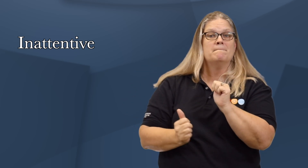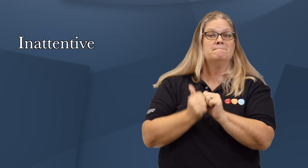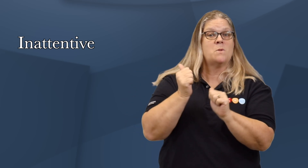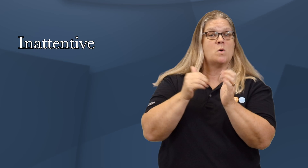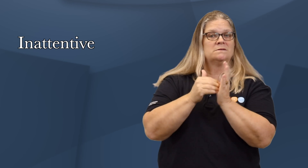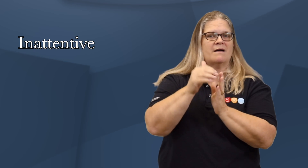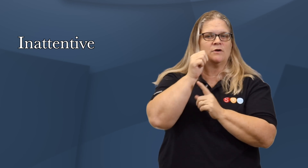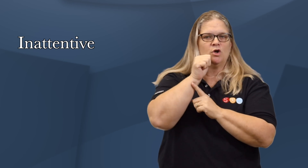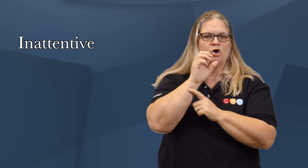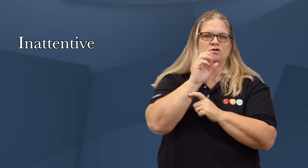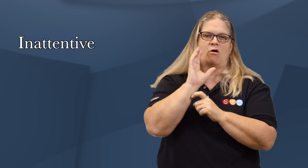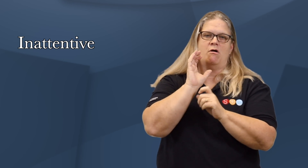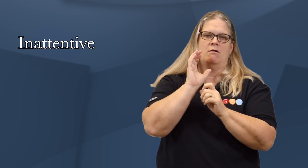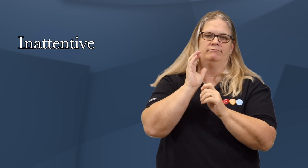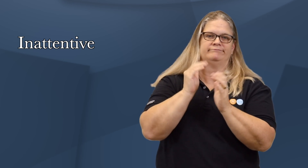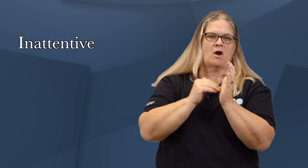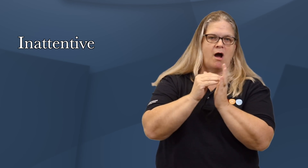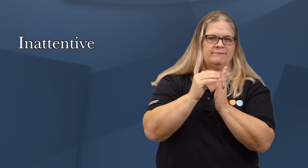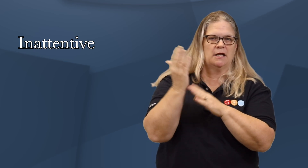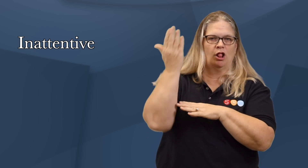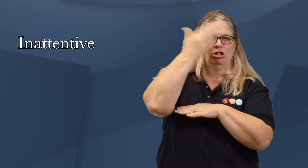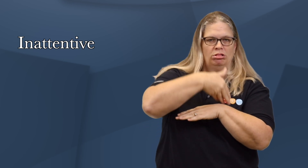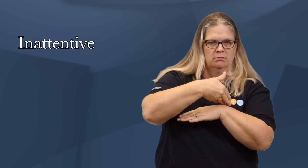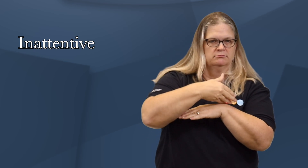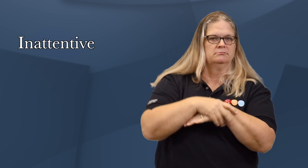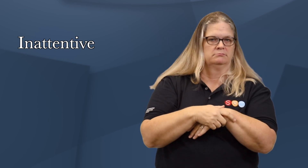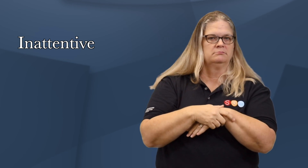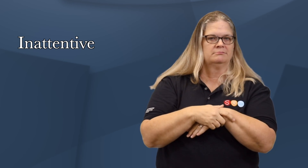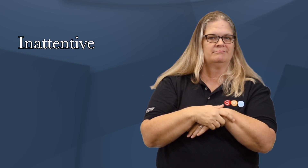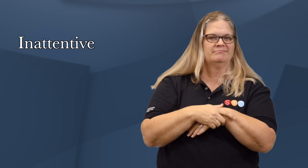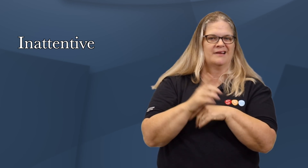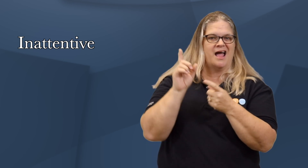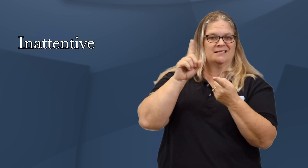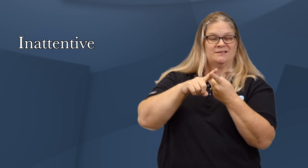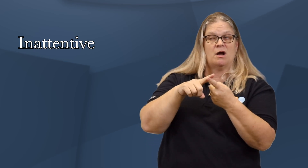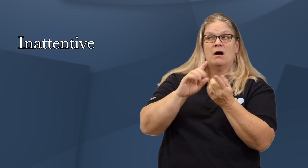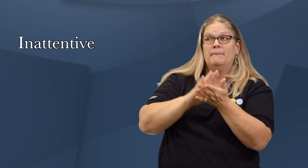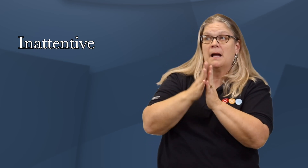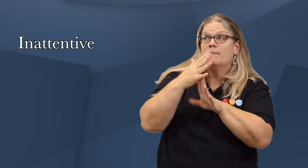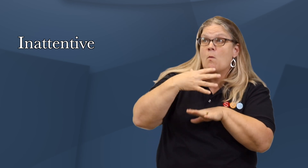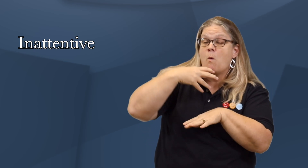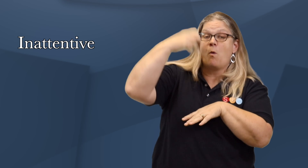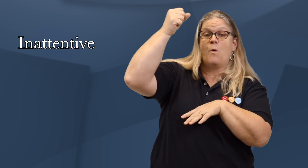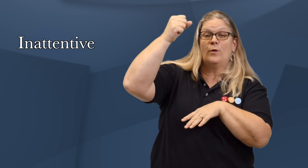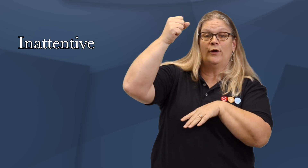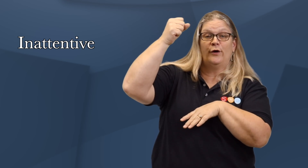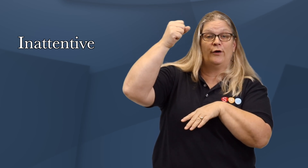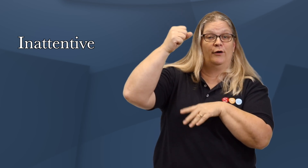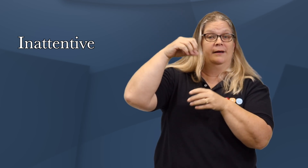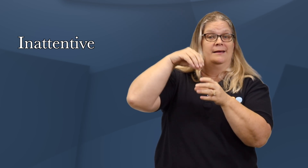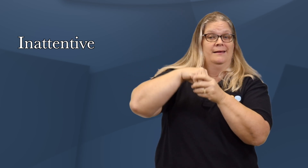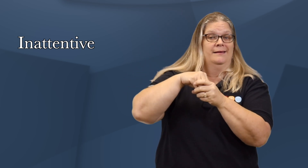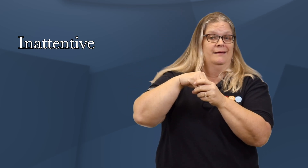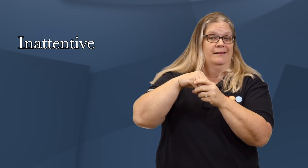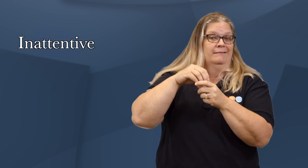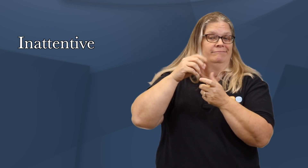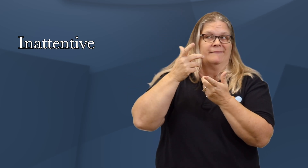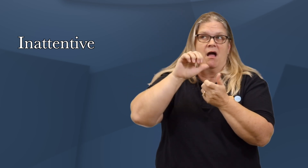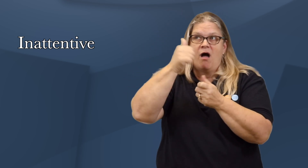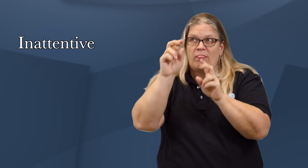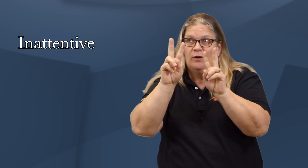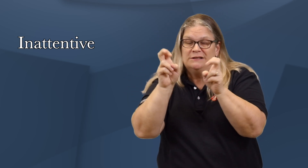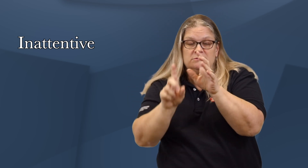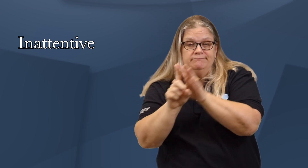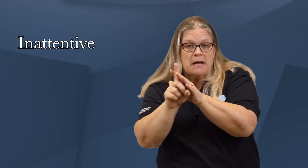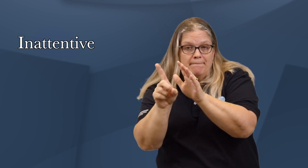Most often, girls are overlooked until they become much older, and other issues may pop